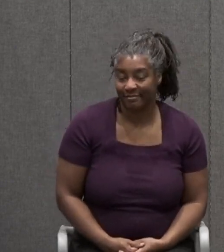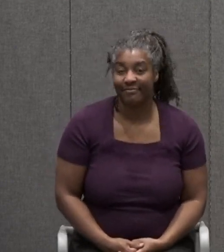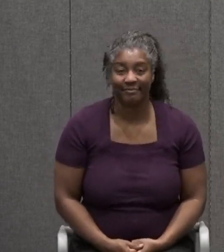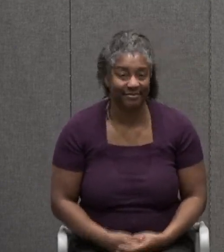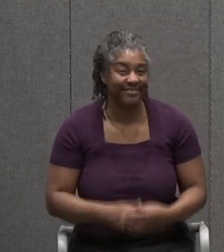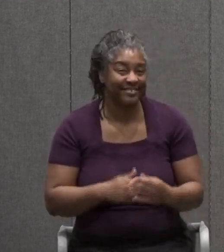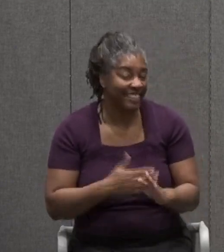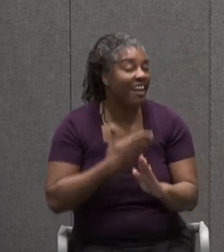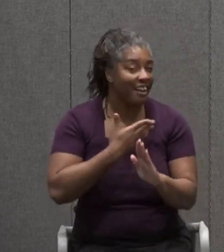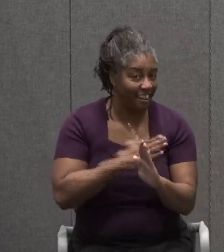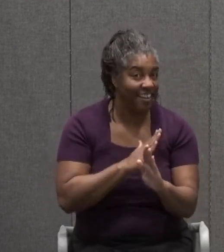Just dance and enjoy.